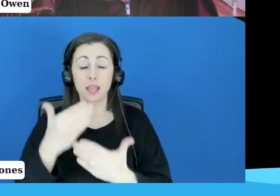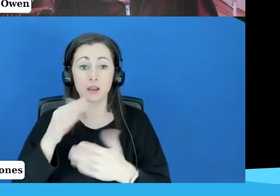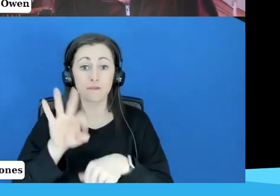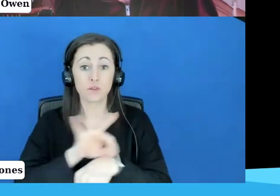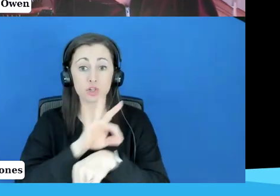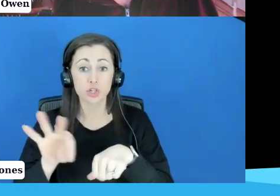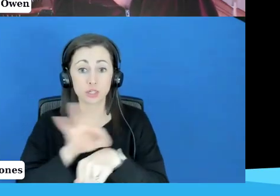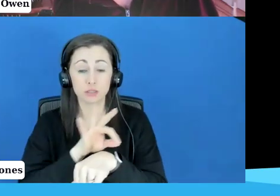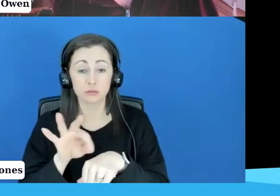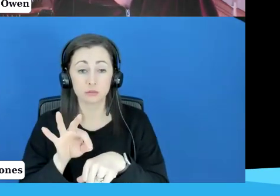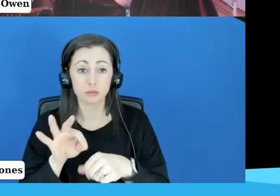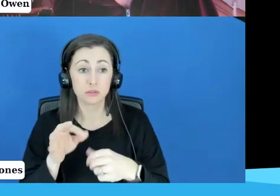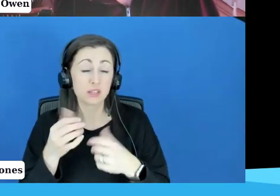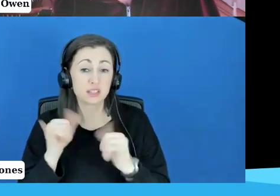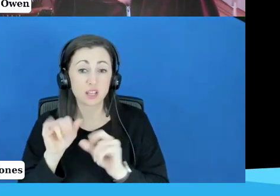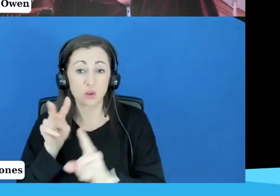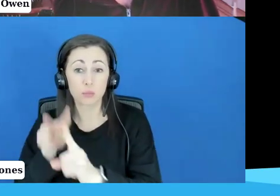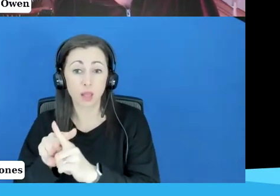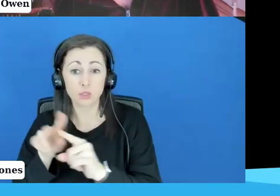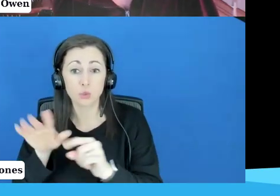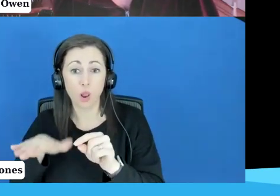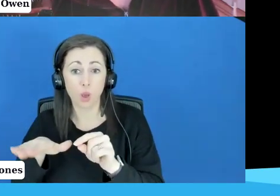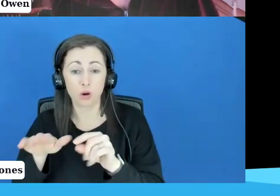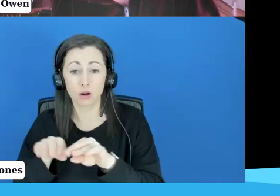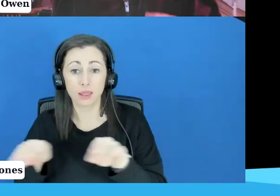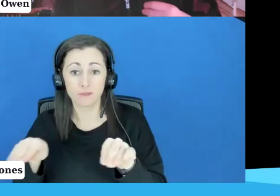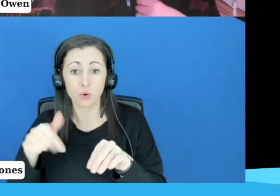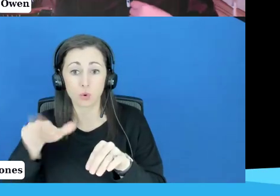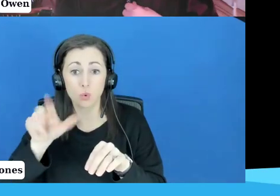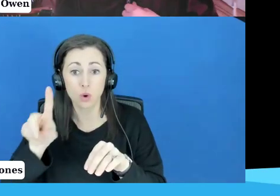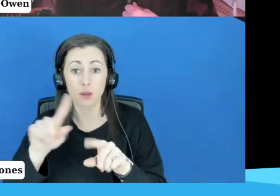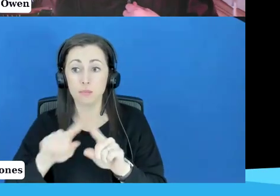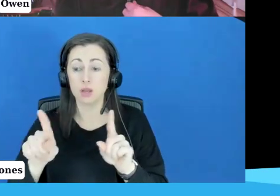when you get into the thick of it with one-year old’s, childproof stuff is hard for me to open,